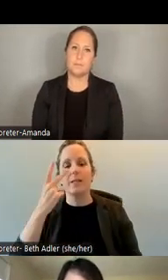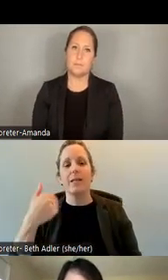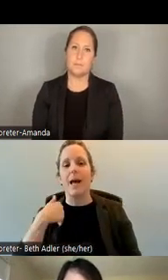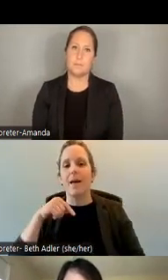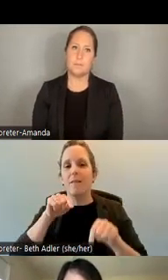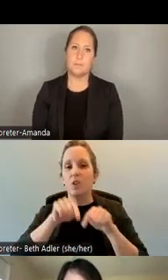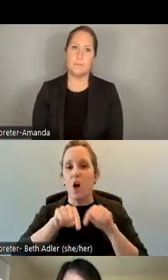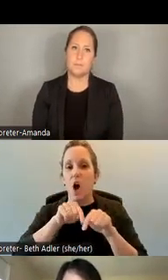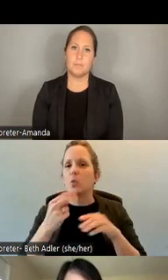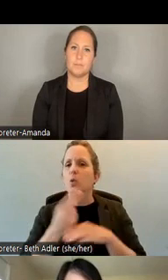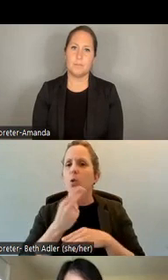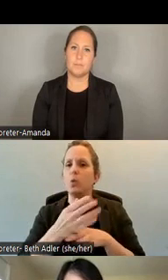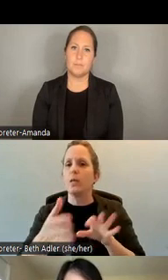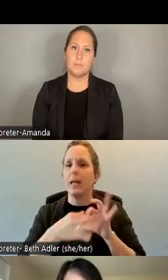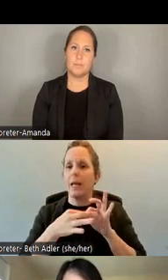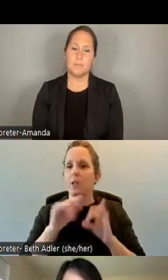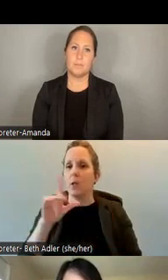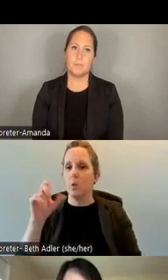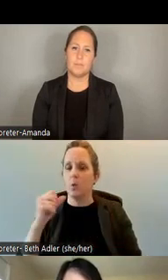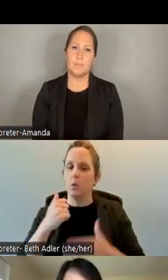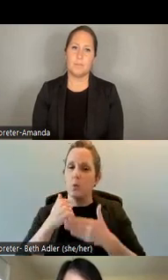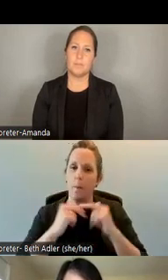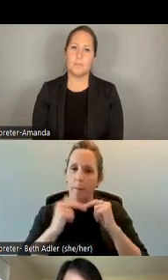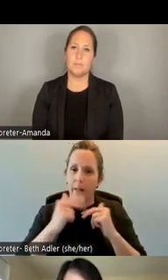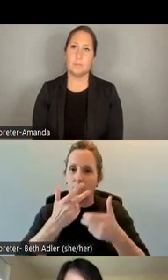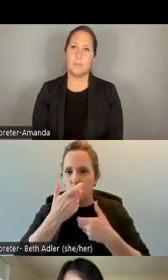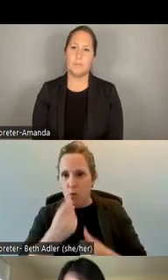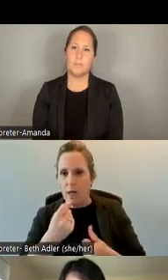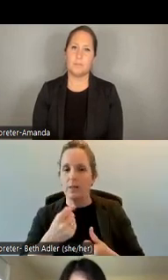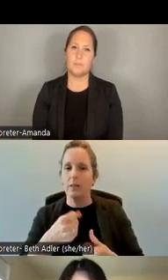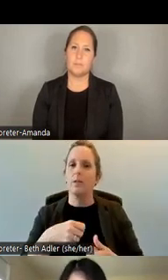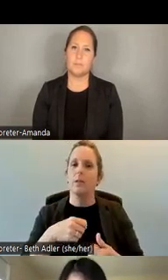in order to help build that trust and alliance with folks unfortunately because oftentimes people